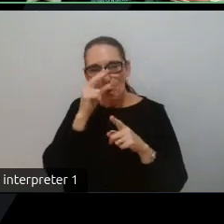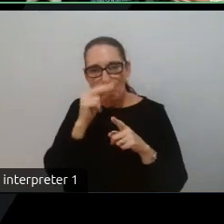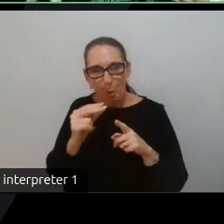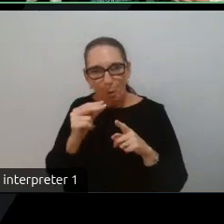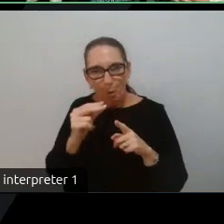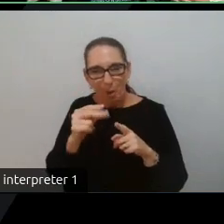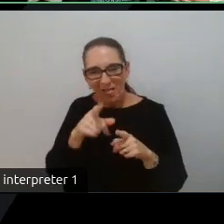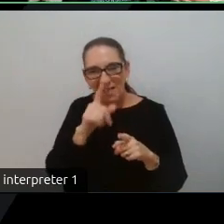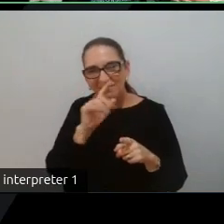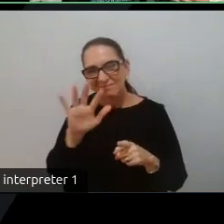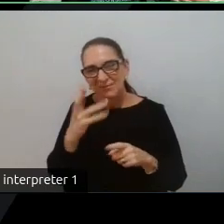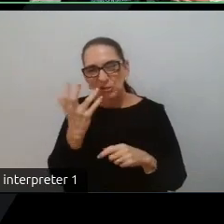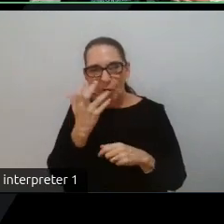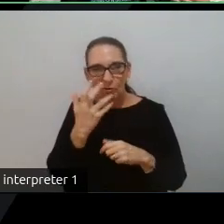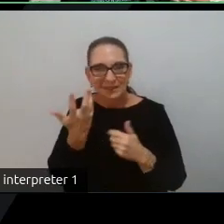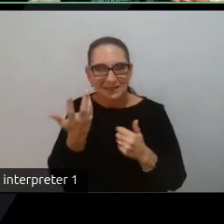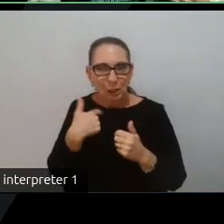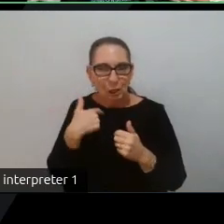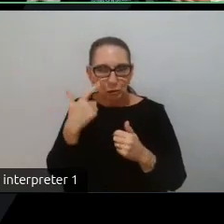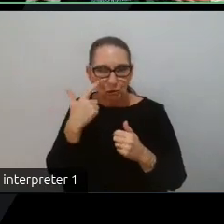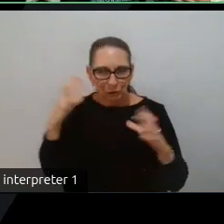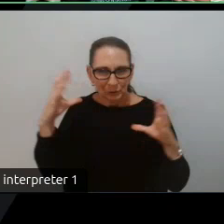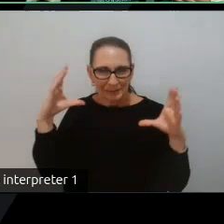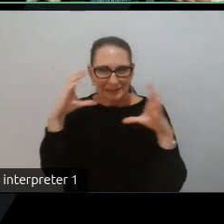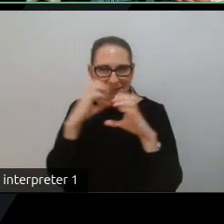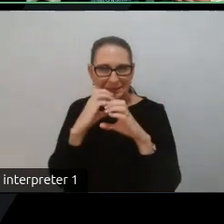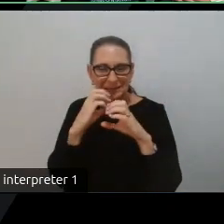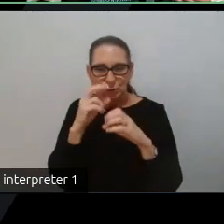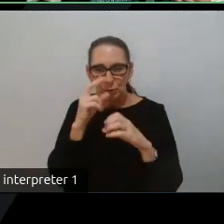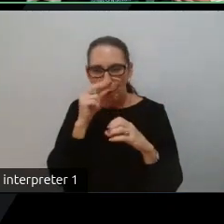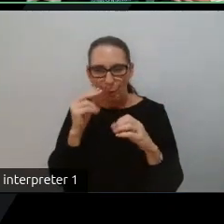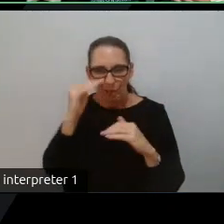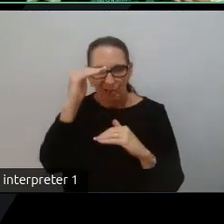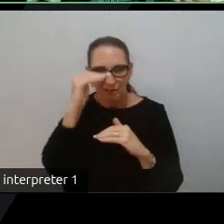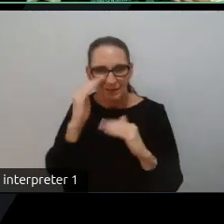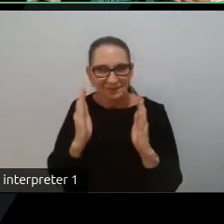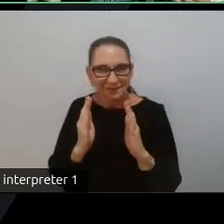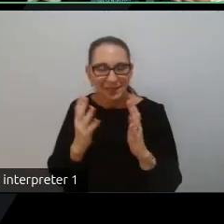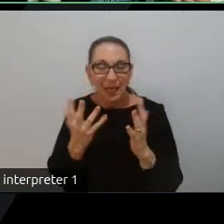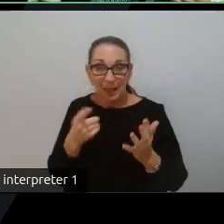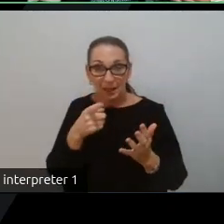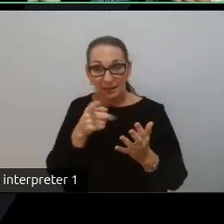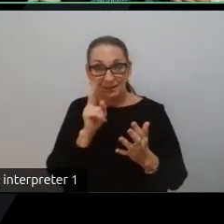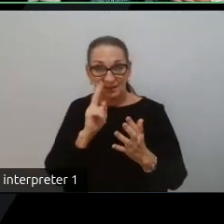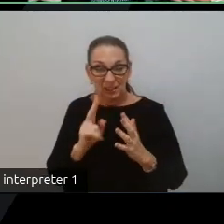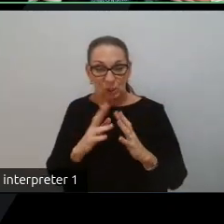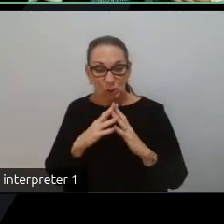of squish it down so that it fitting in. But that's just um a really useful identification